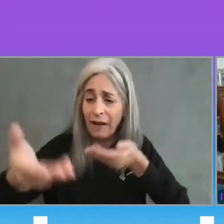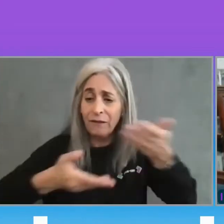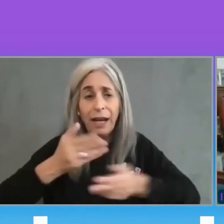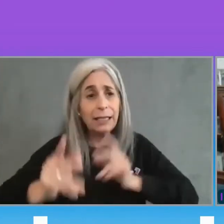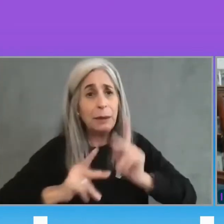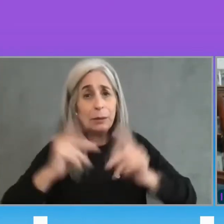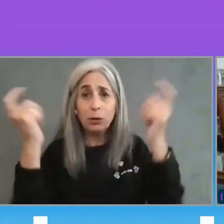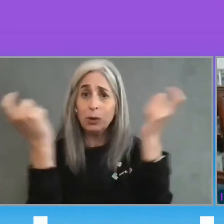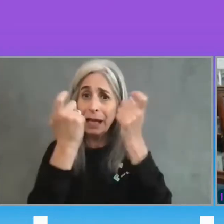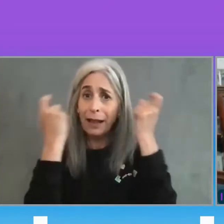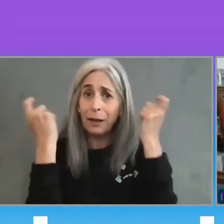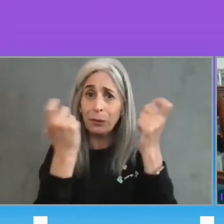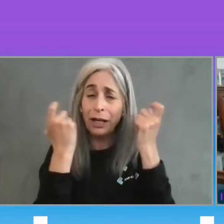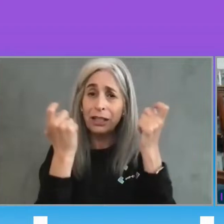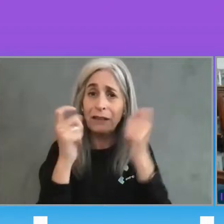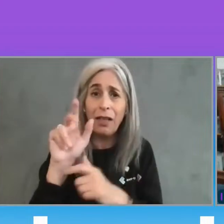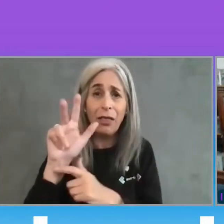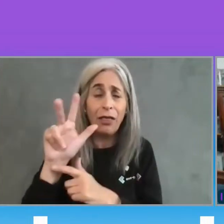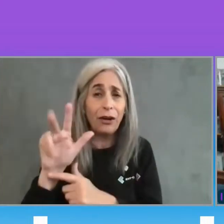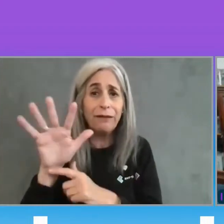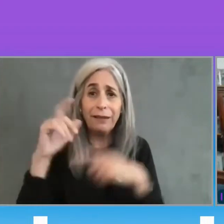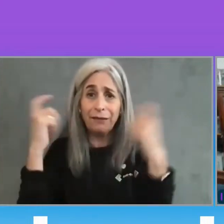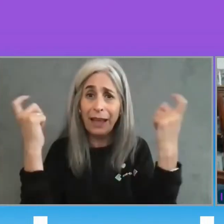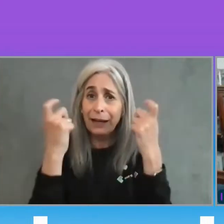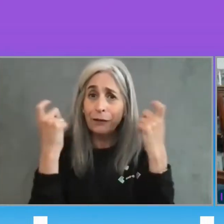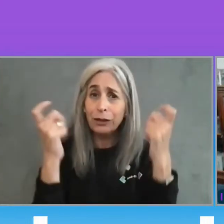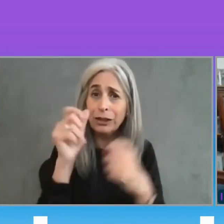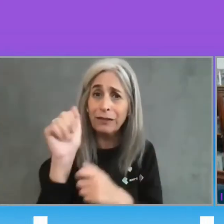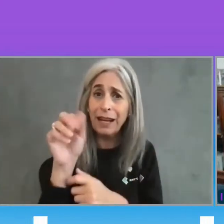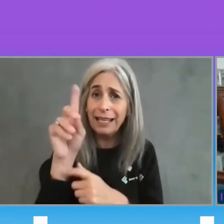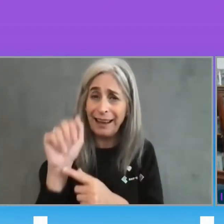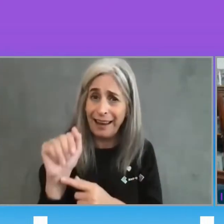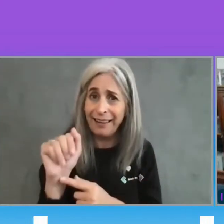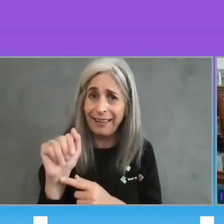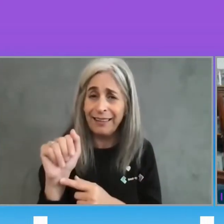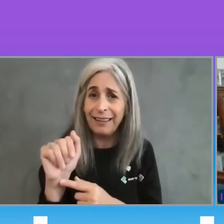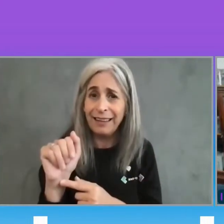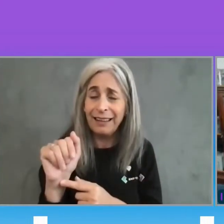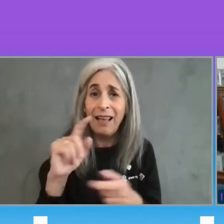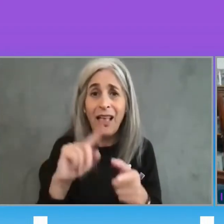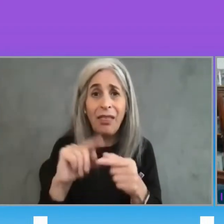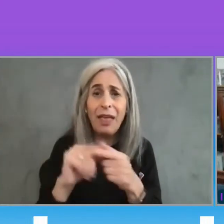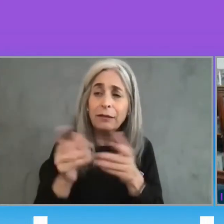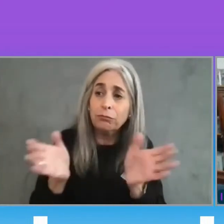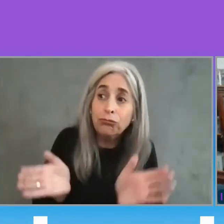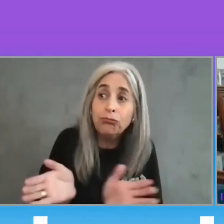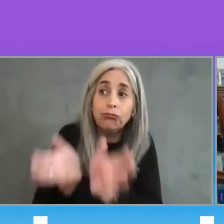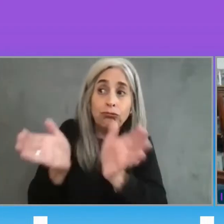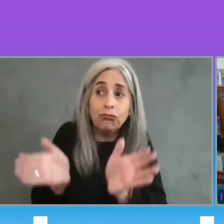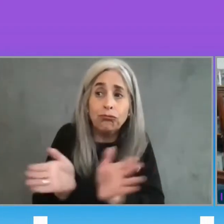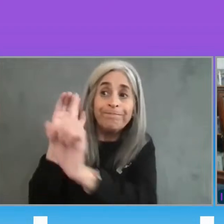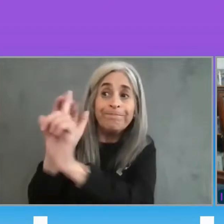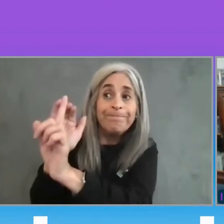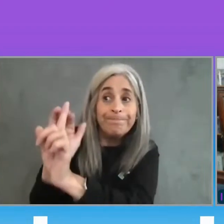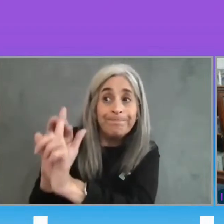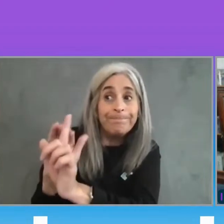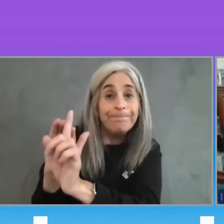officials to celebrations of the 35th anniversary, and then push